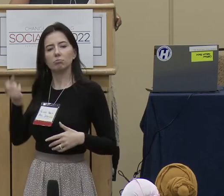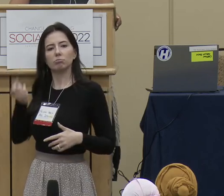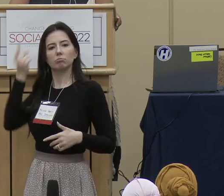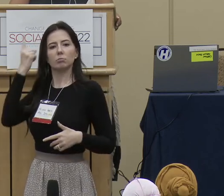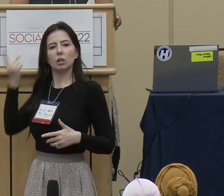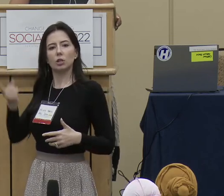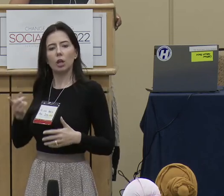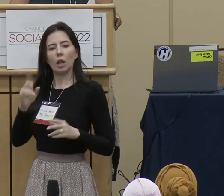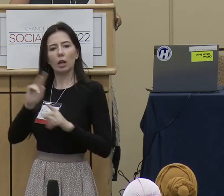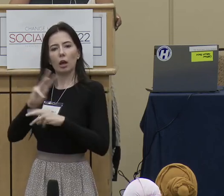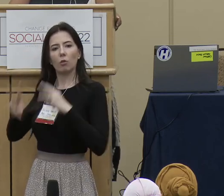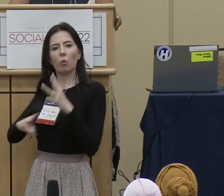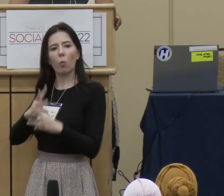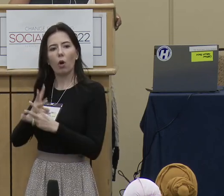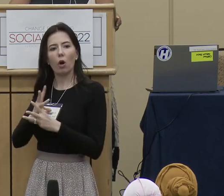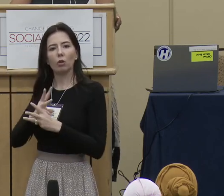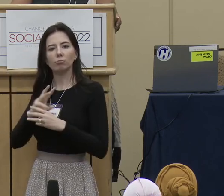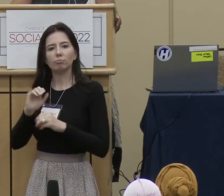you know, their understandings of the world. And we build from